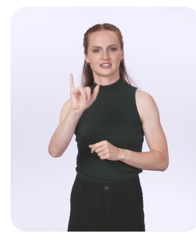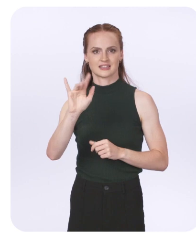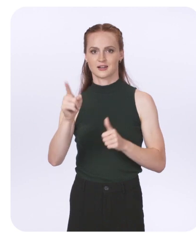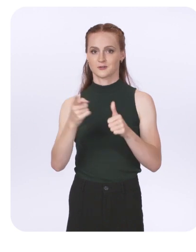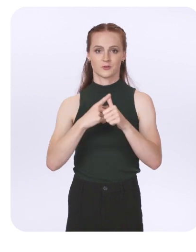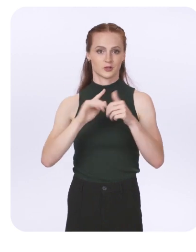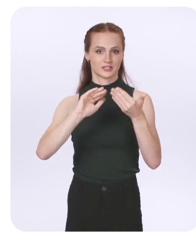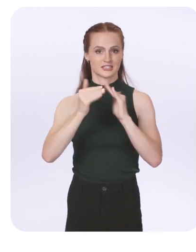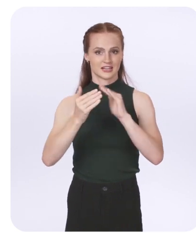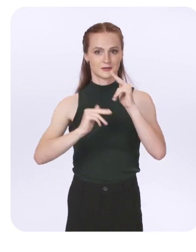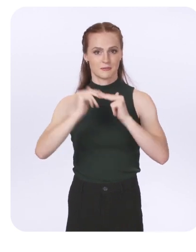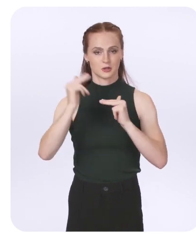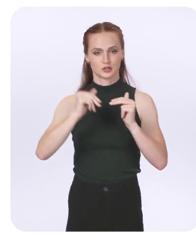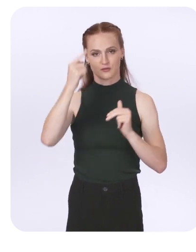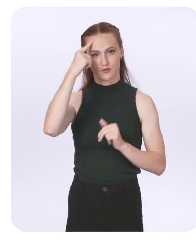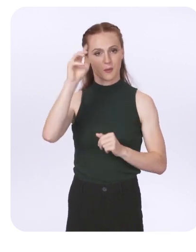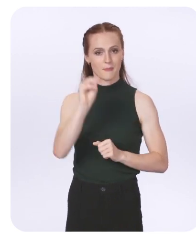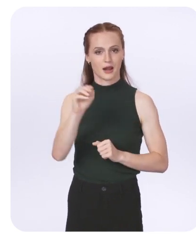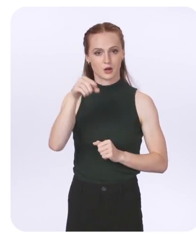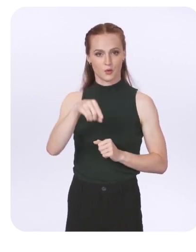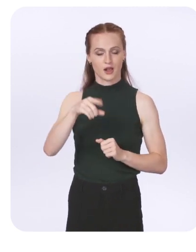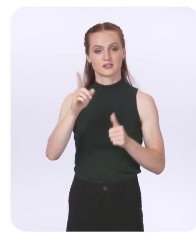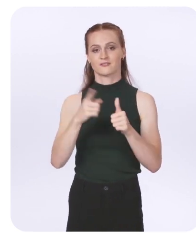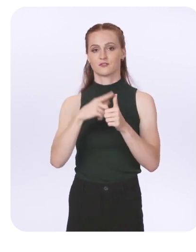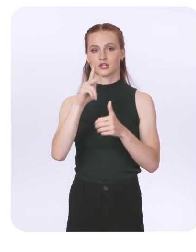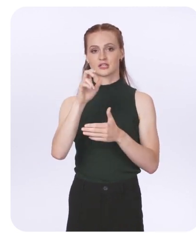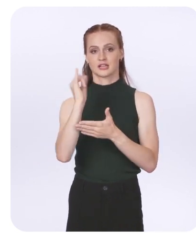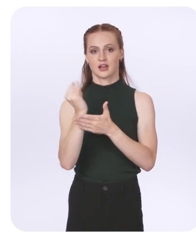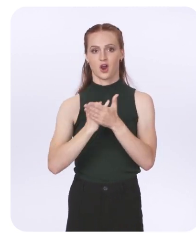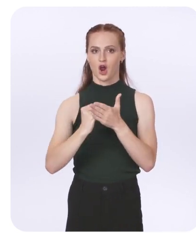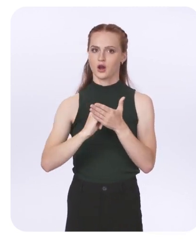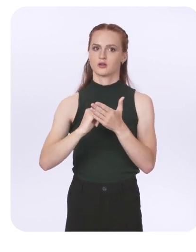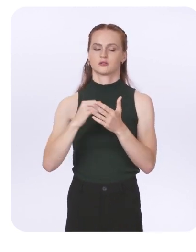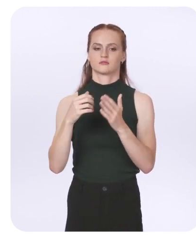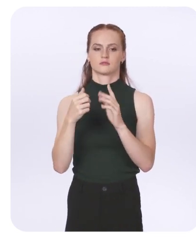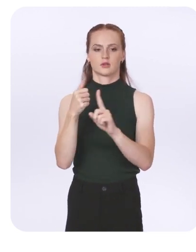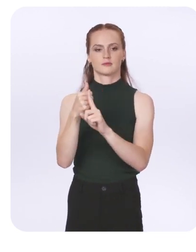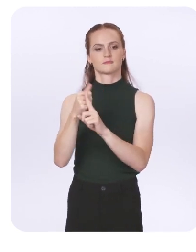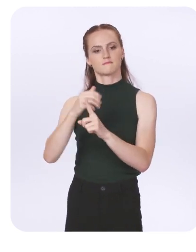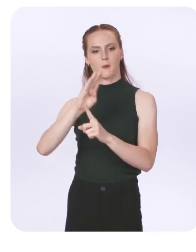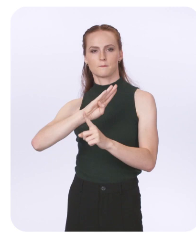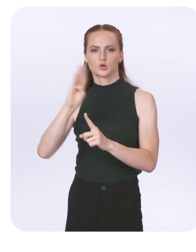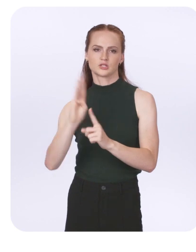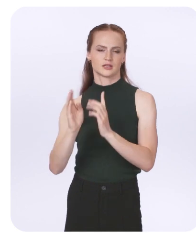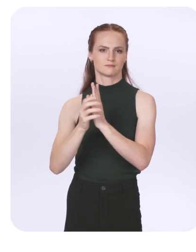only if the players were already familiar with the game. Those who found and purchase it understood it,